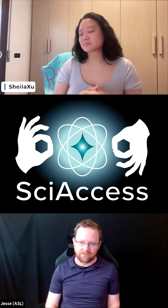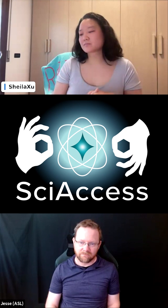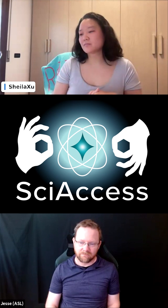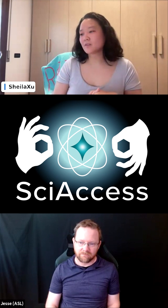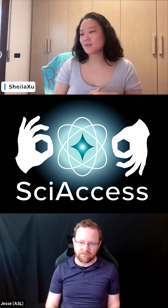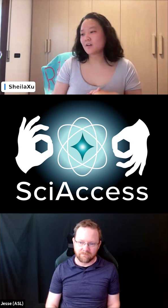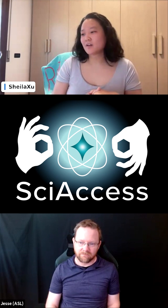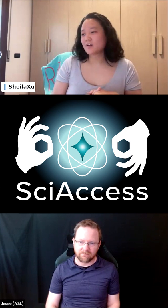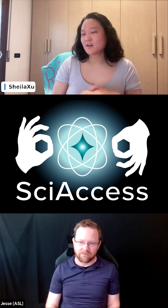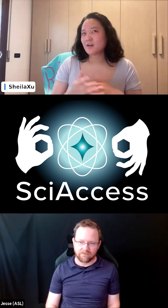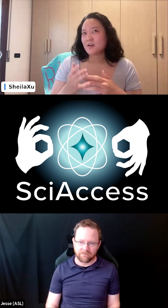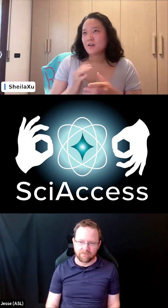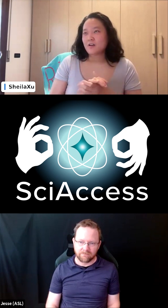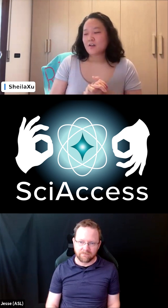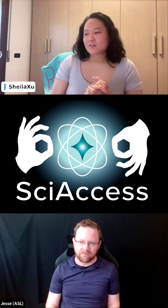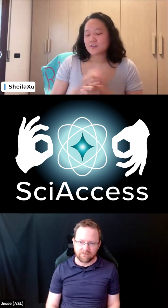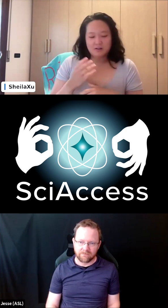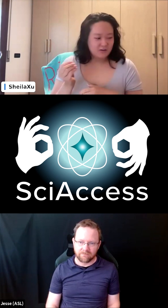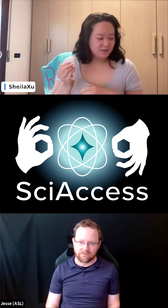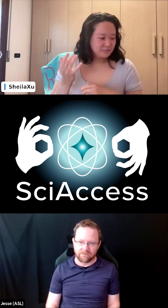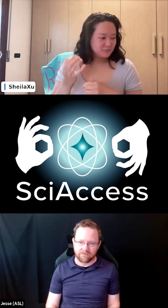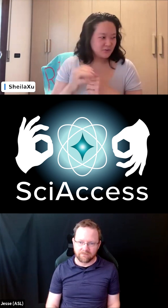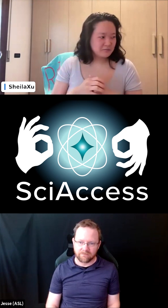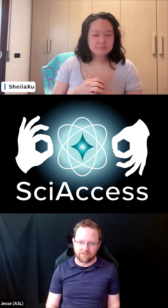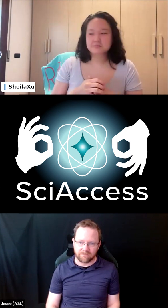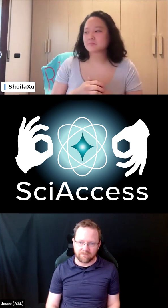This is very important.